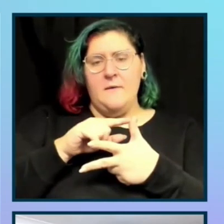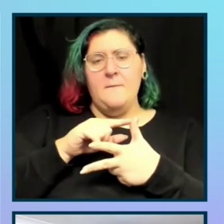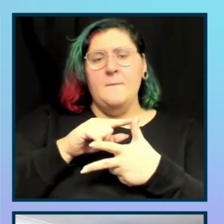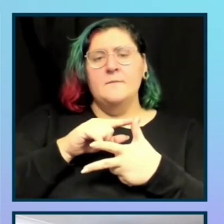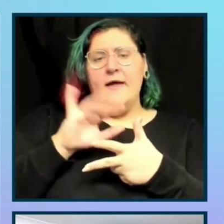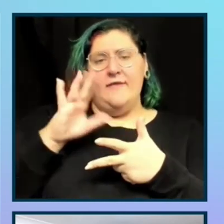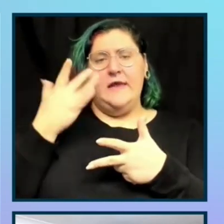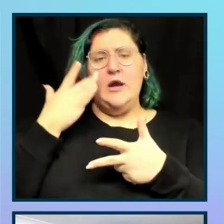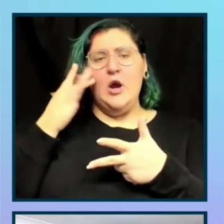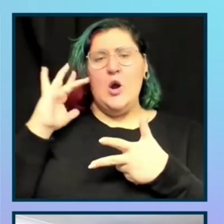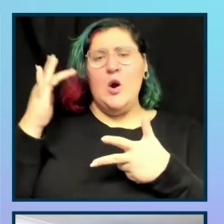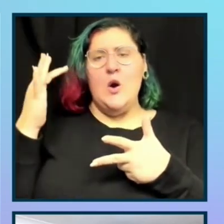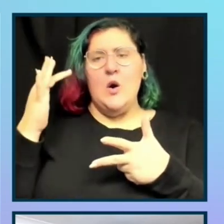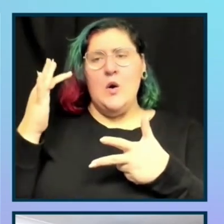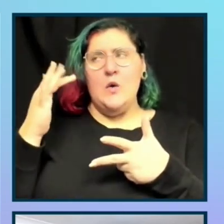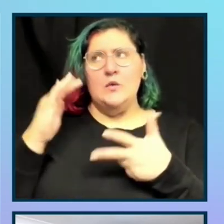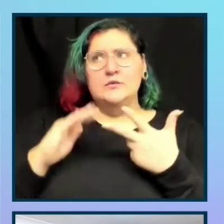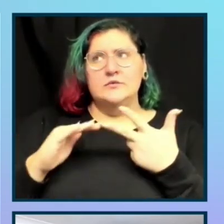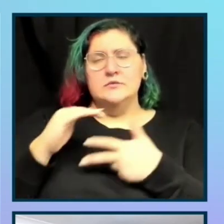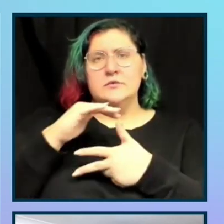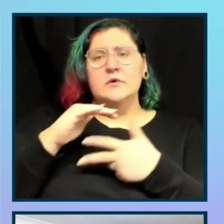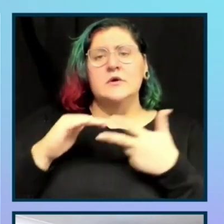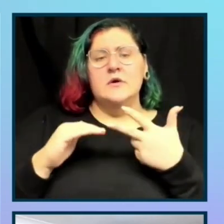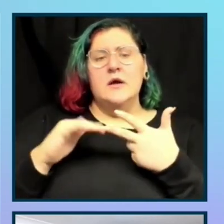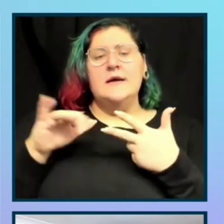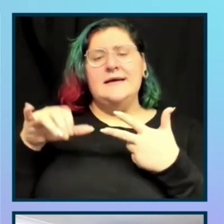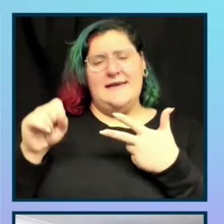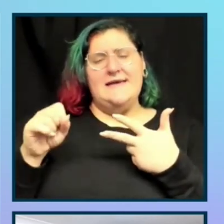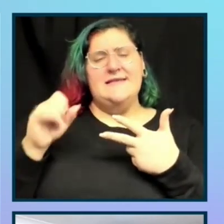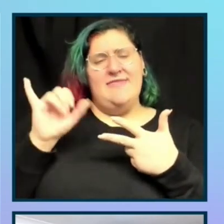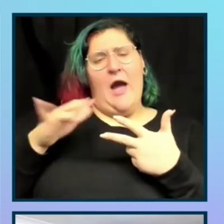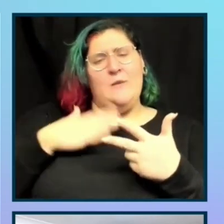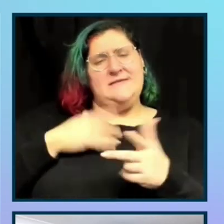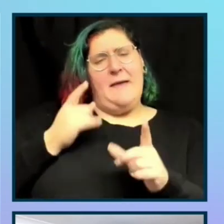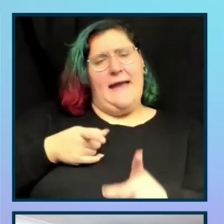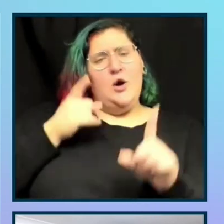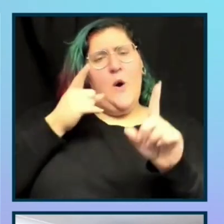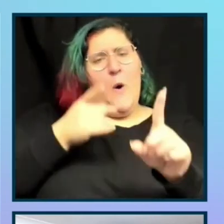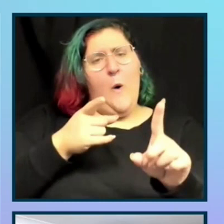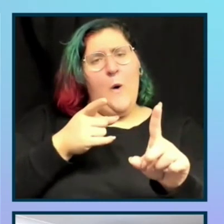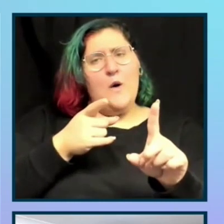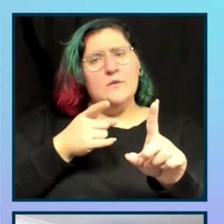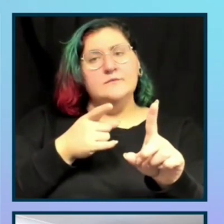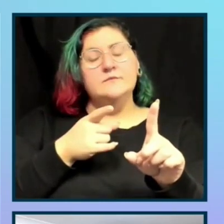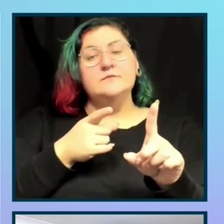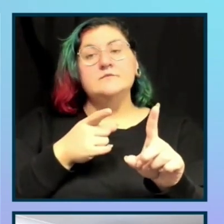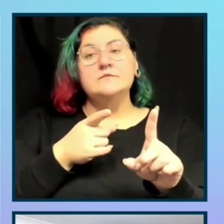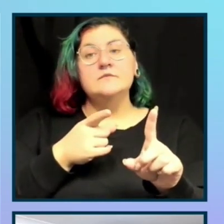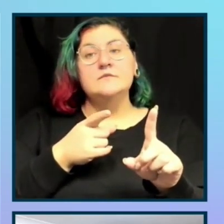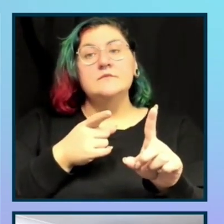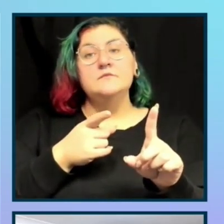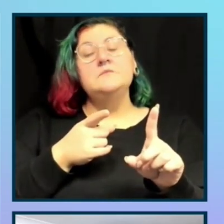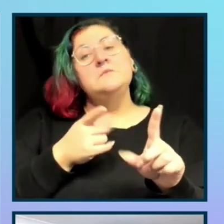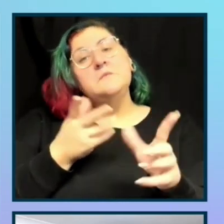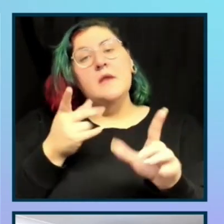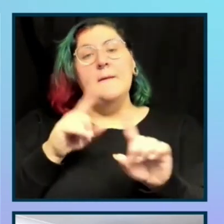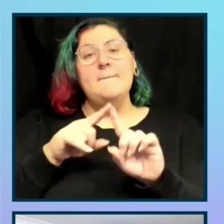Yeah, Order of Souls, Merchant Alliance, and yeah as far as I remember, that's what I was going for at least. But the point being you know, I thought I was gonna be the first gamer